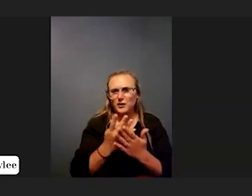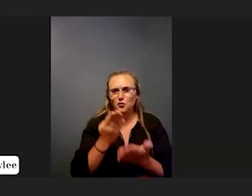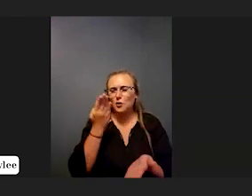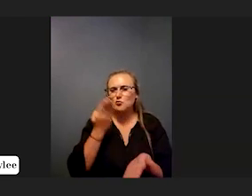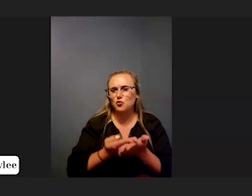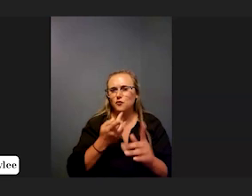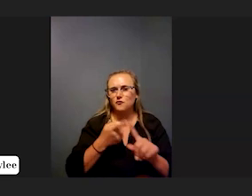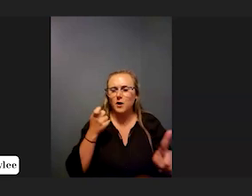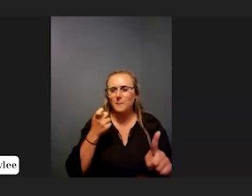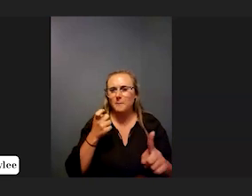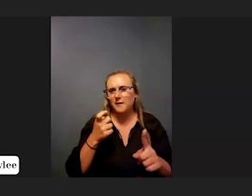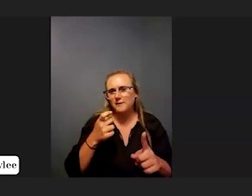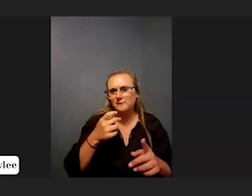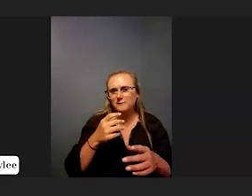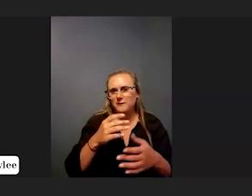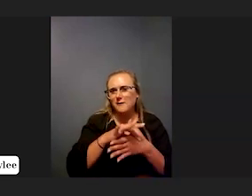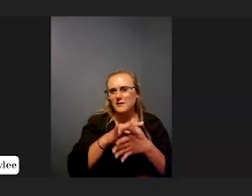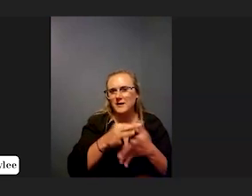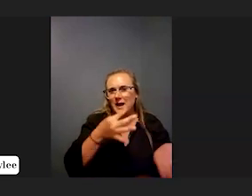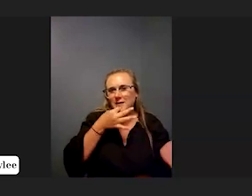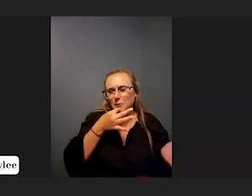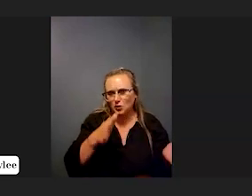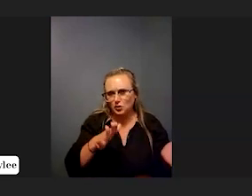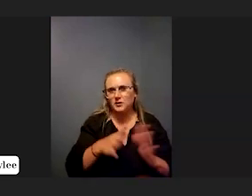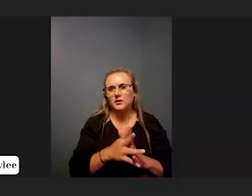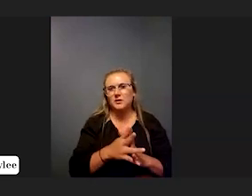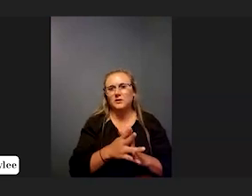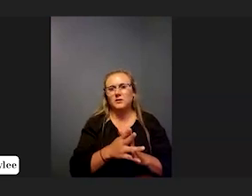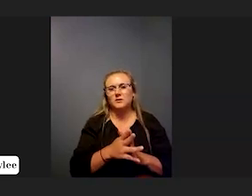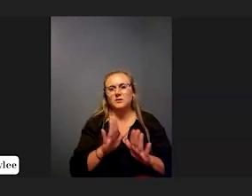Um, actually, to save time, I'm not going to go through the linked website on this page.